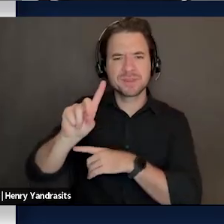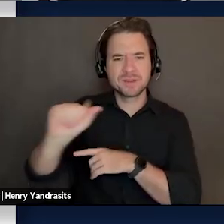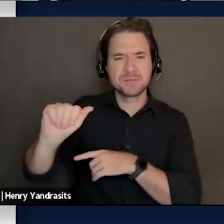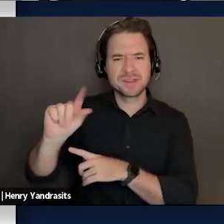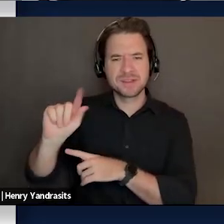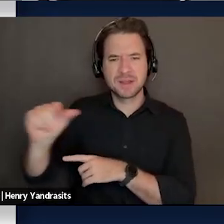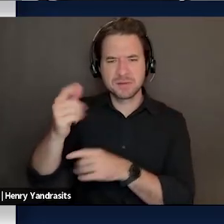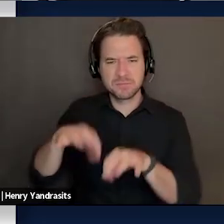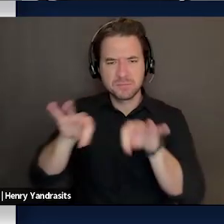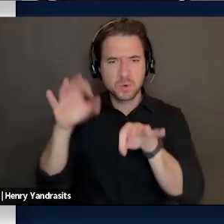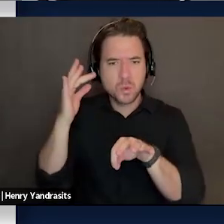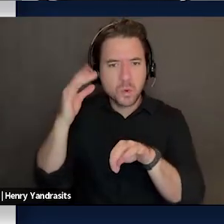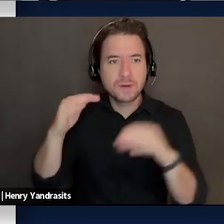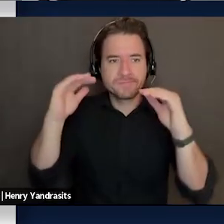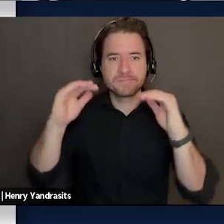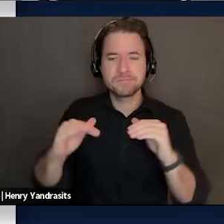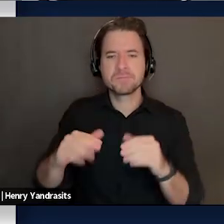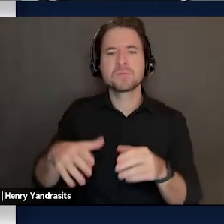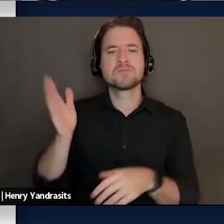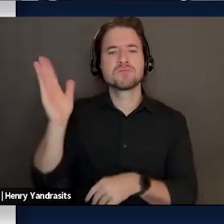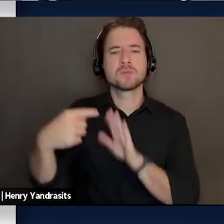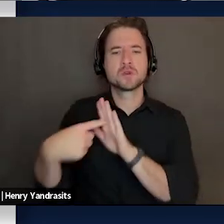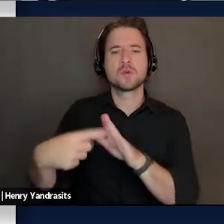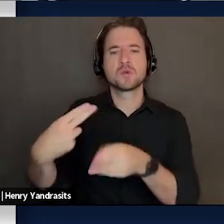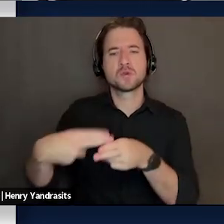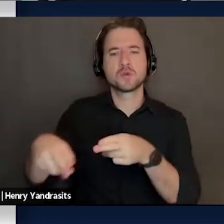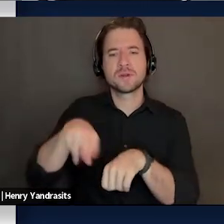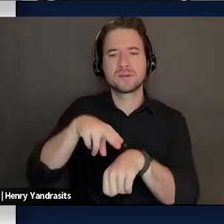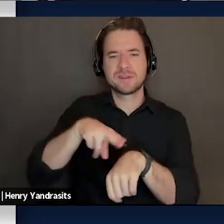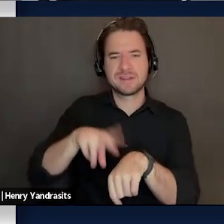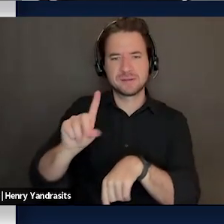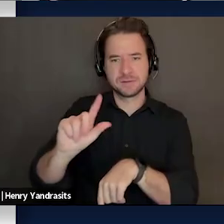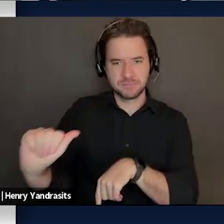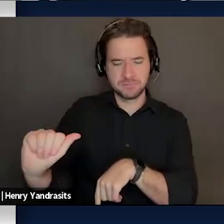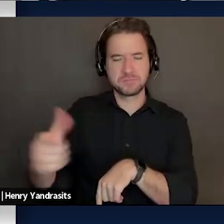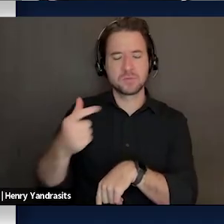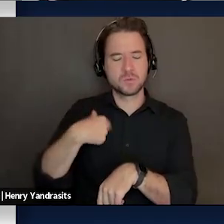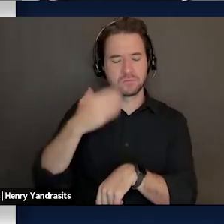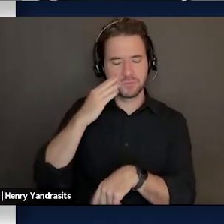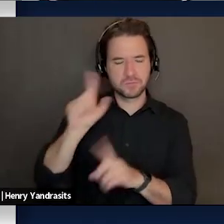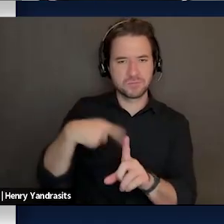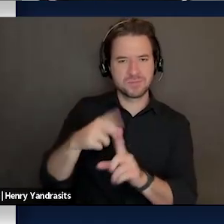I'll present some brief national data, um, that tells us about disability in the United States.